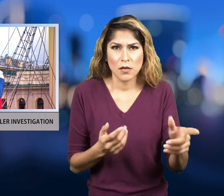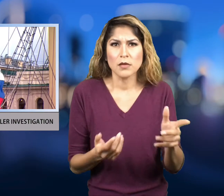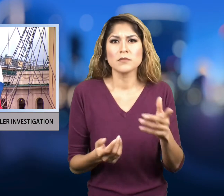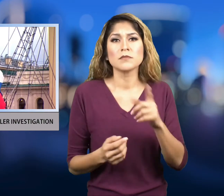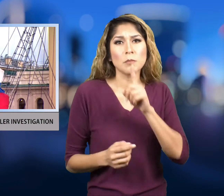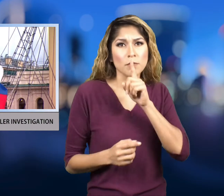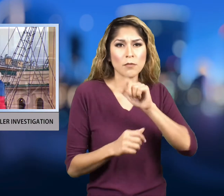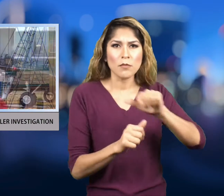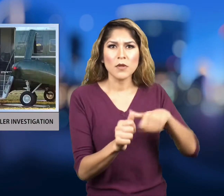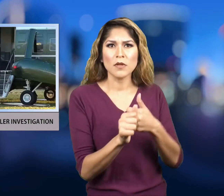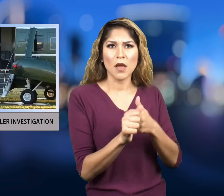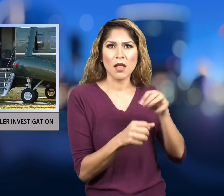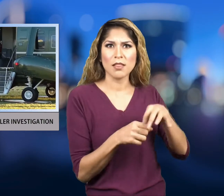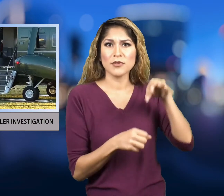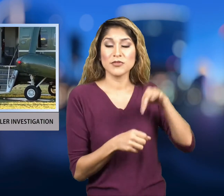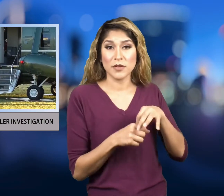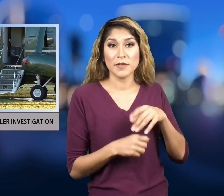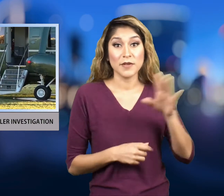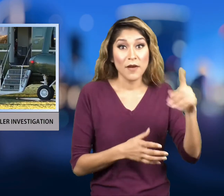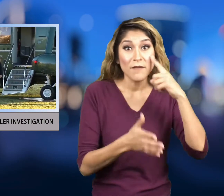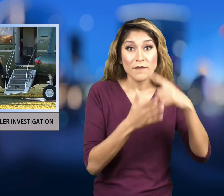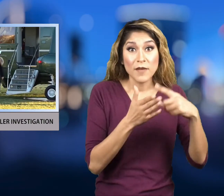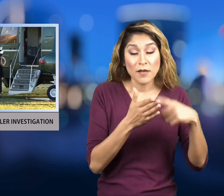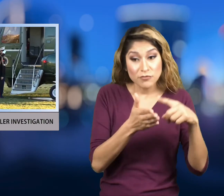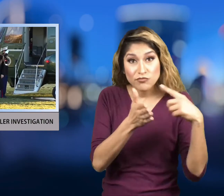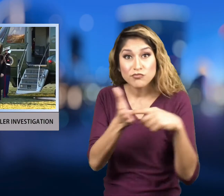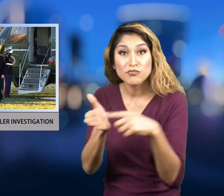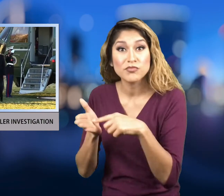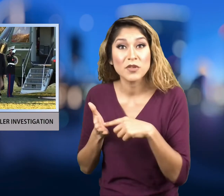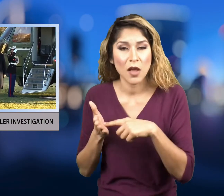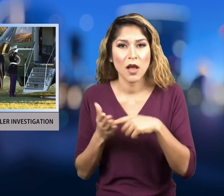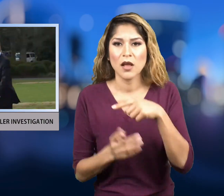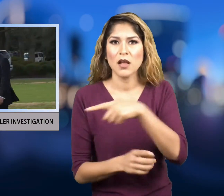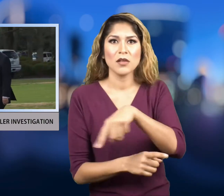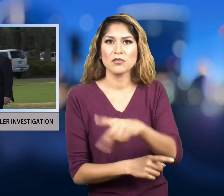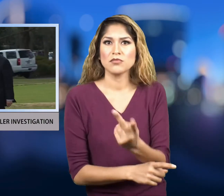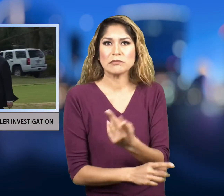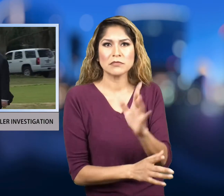and Russia, as well as obstruction of justice by the president -- who might have